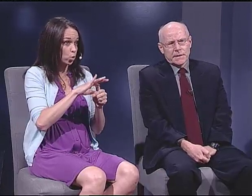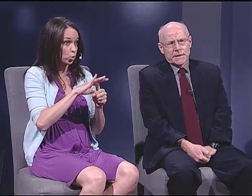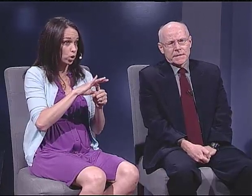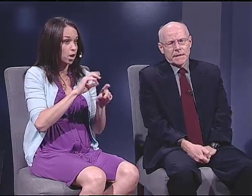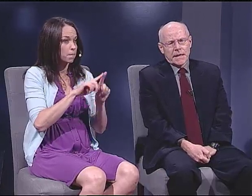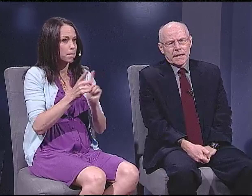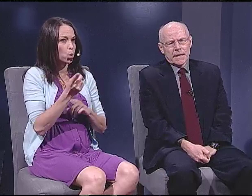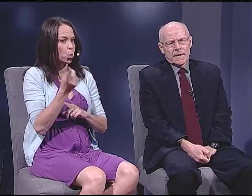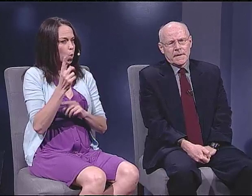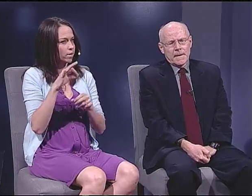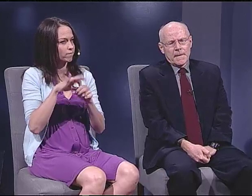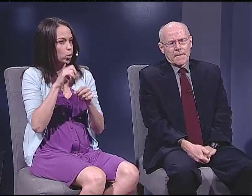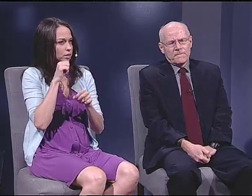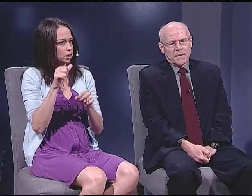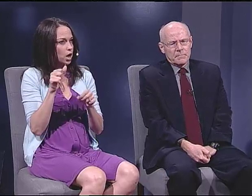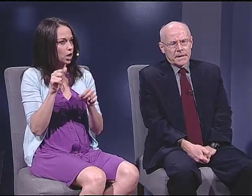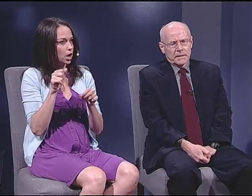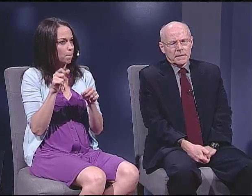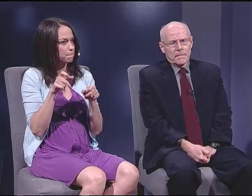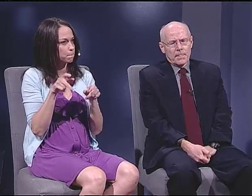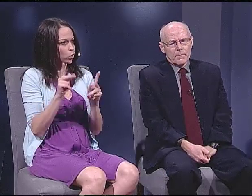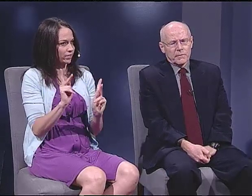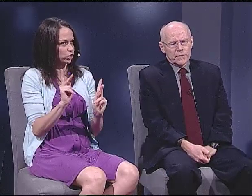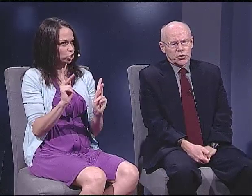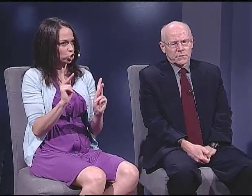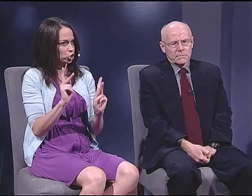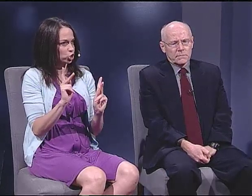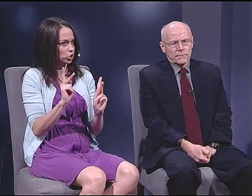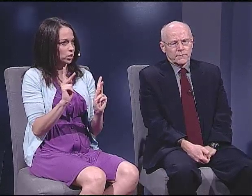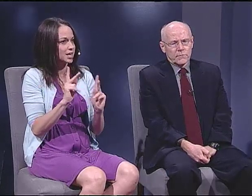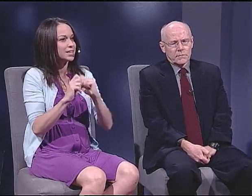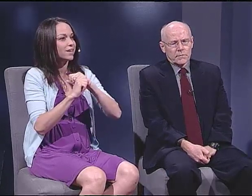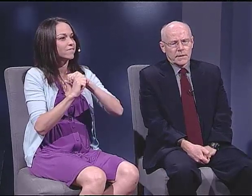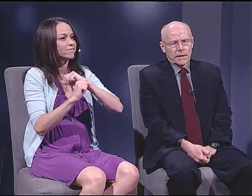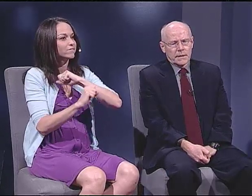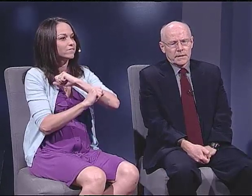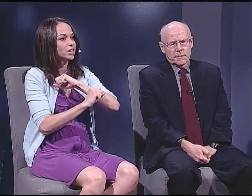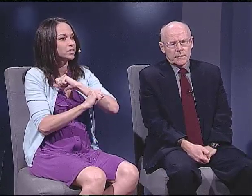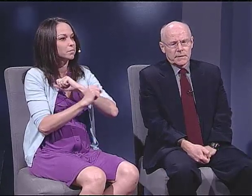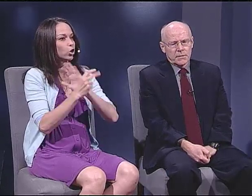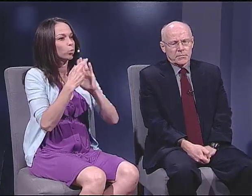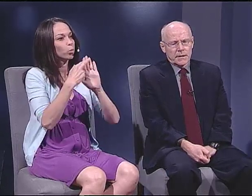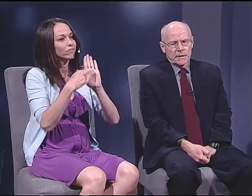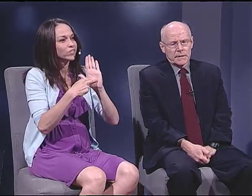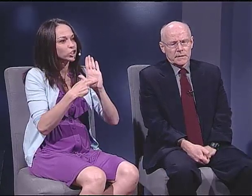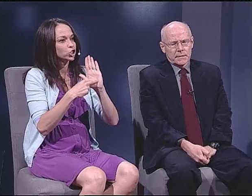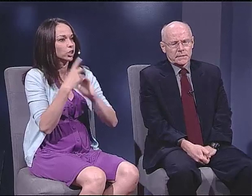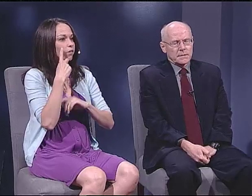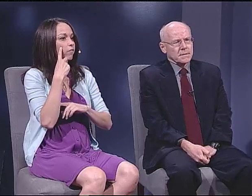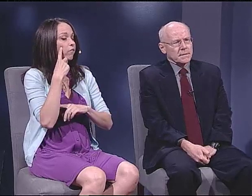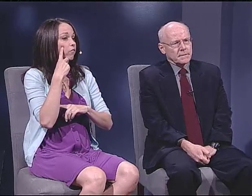it's a fundamental provision for a democratic system.